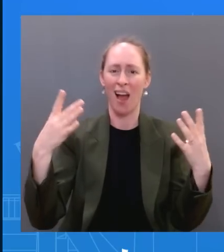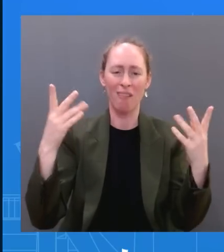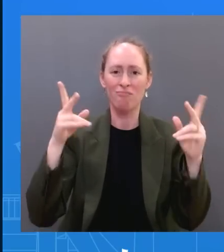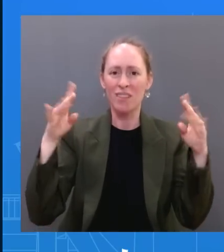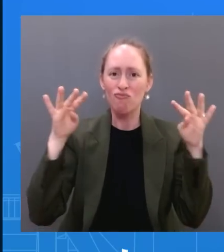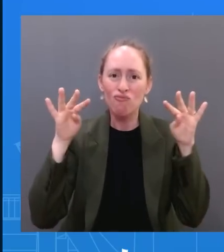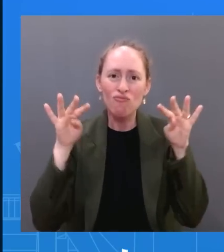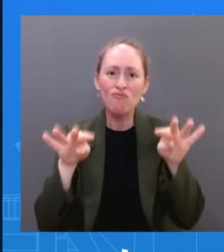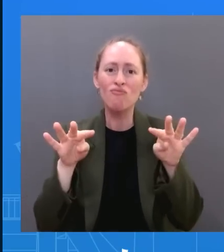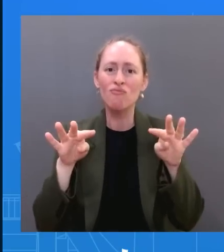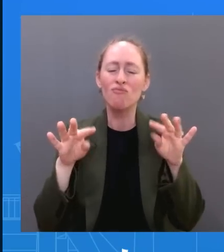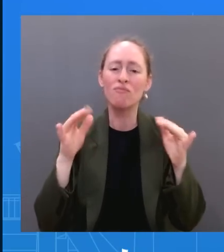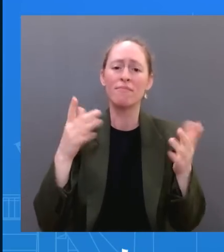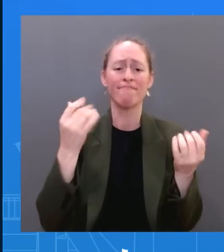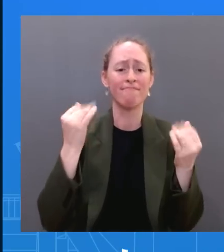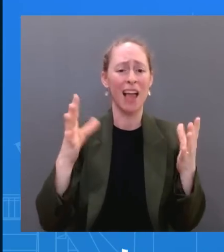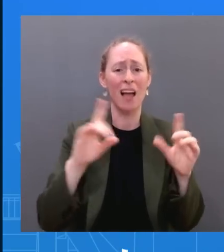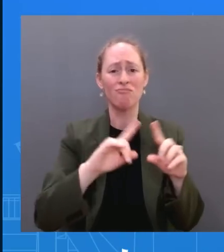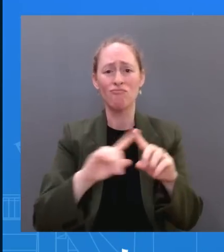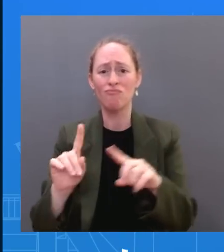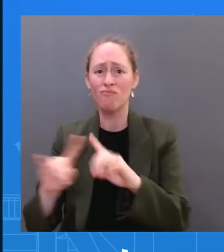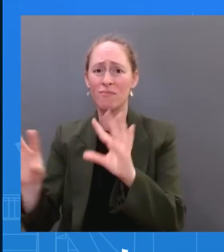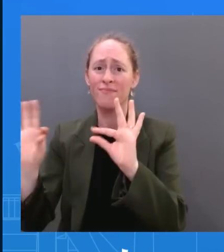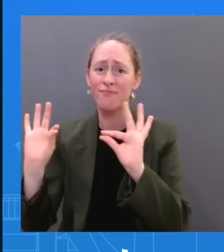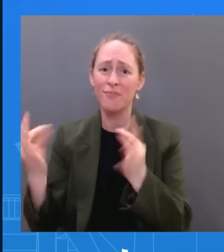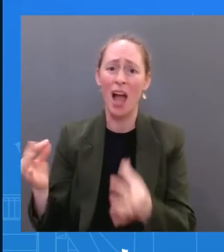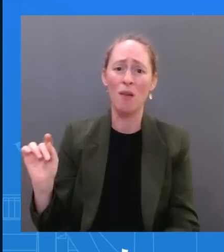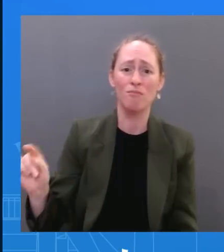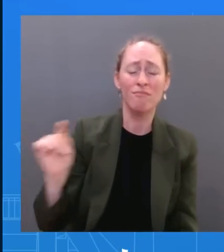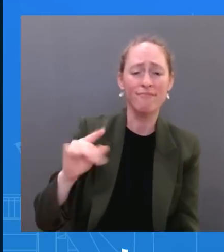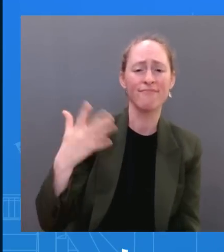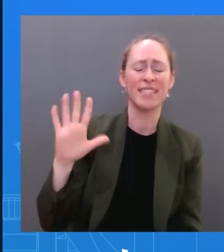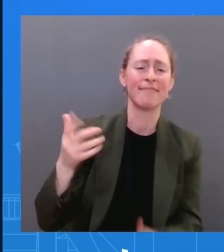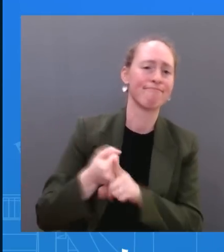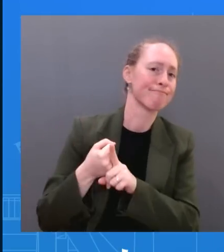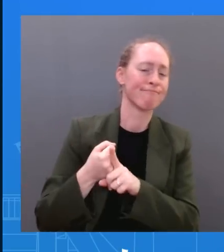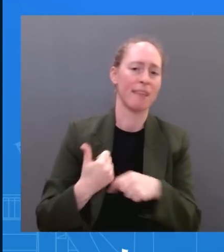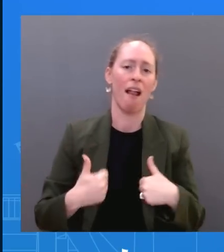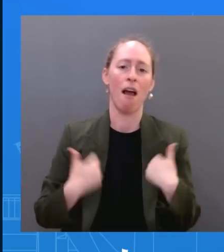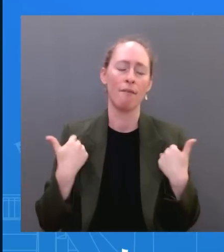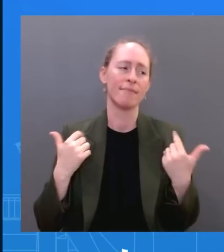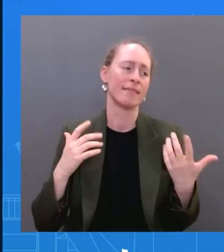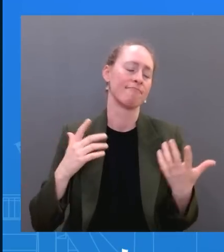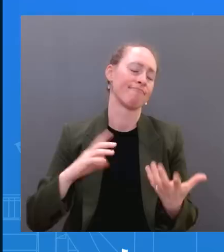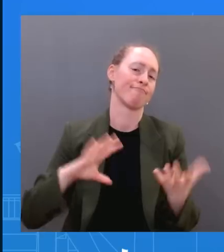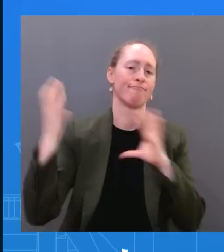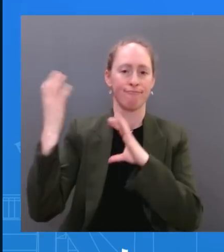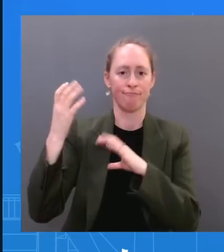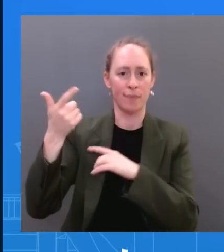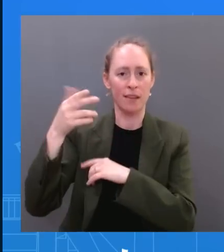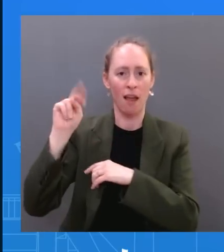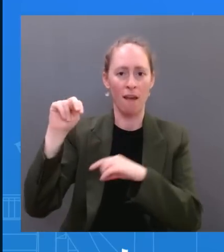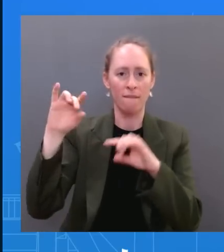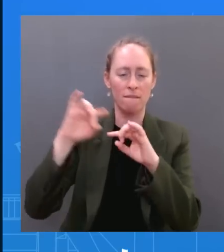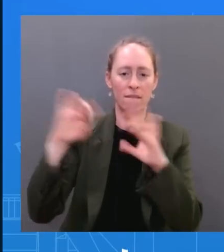gun violence personally, lost some loved ones; and folks who have been fighting for gun reform for a very long time;